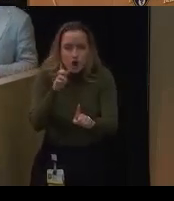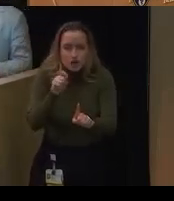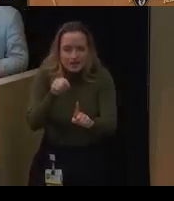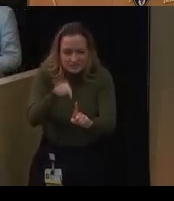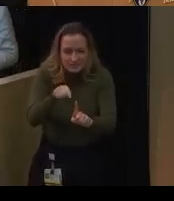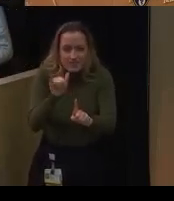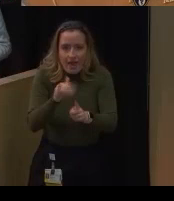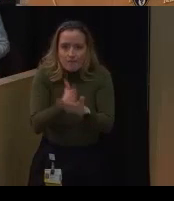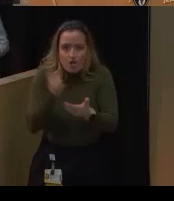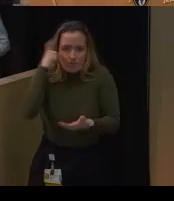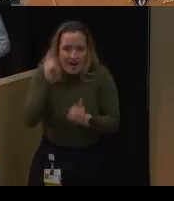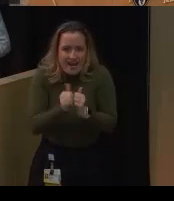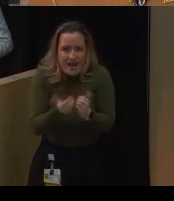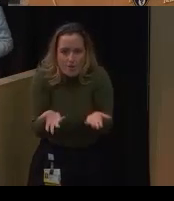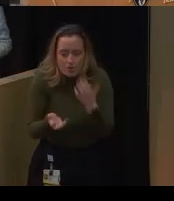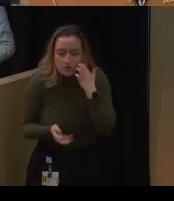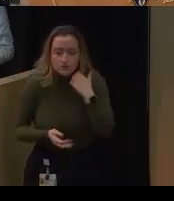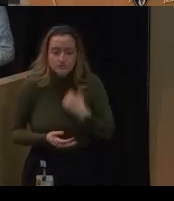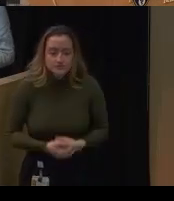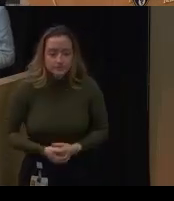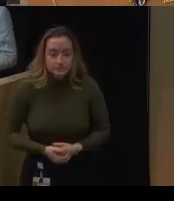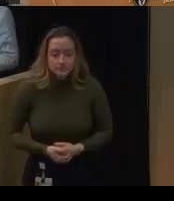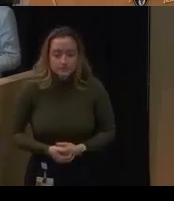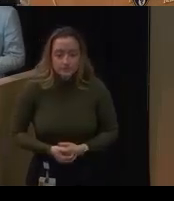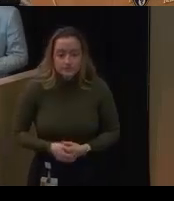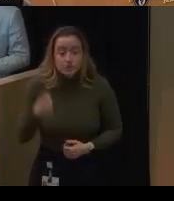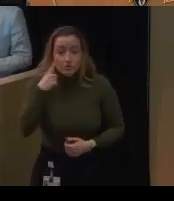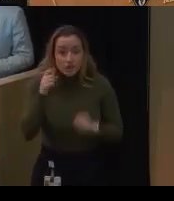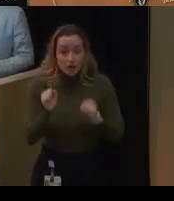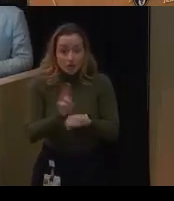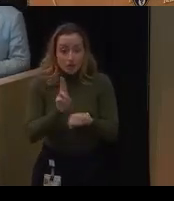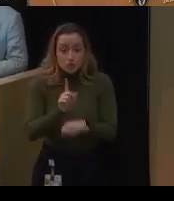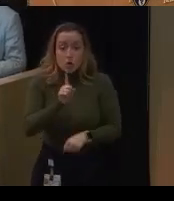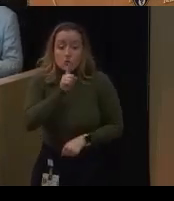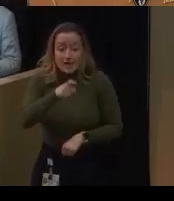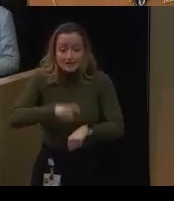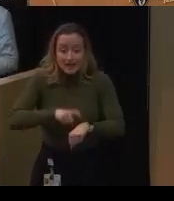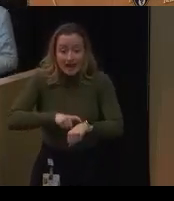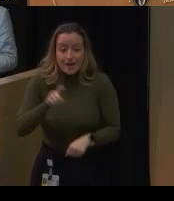and our idea was that we could modulate this network using real-time fmri so real-time fmri